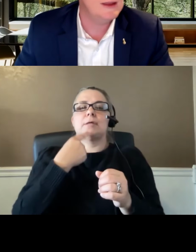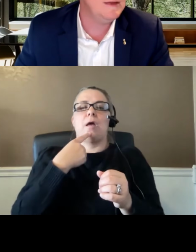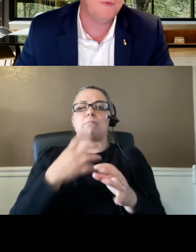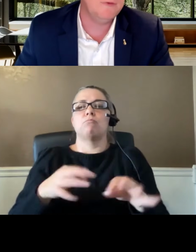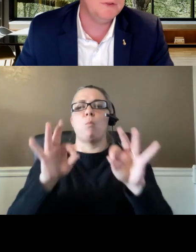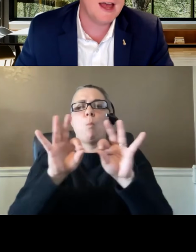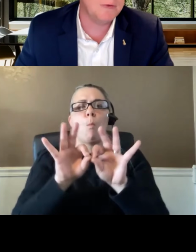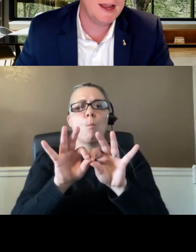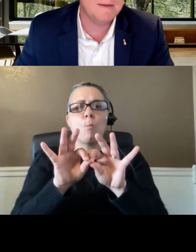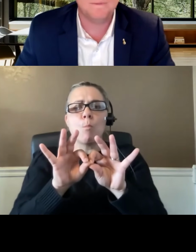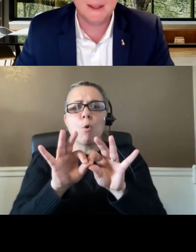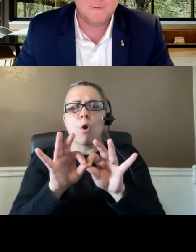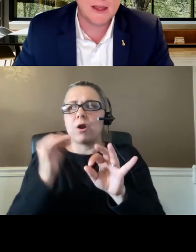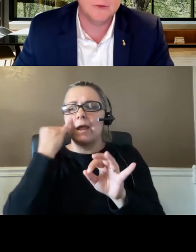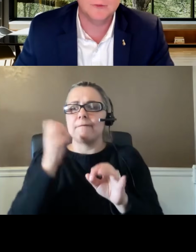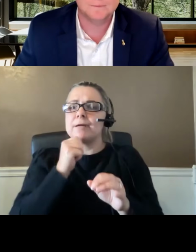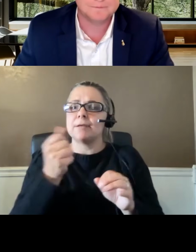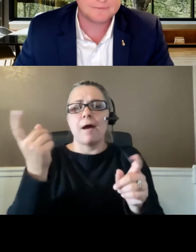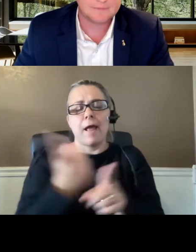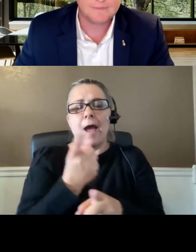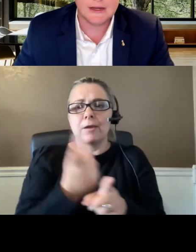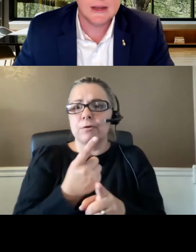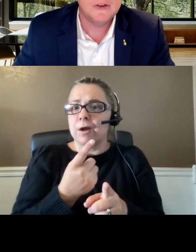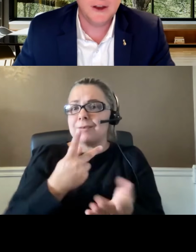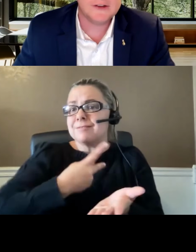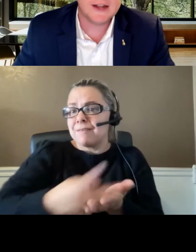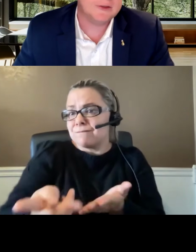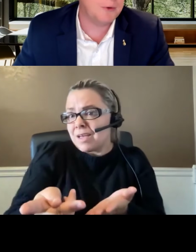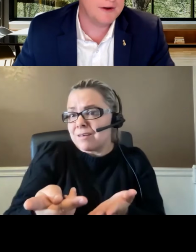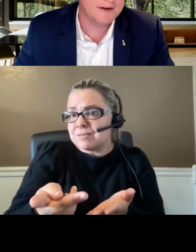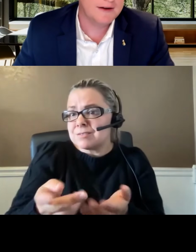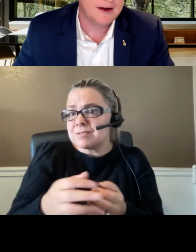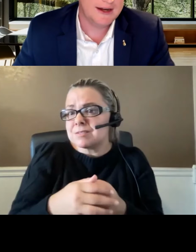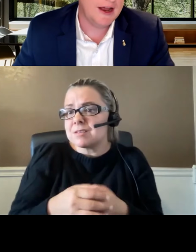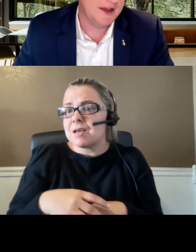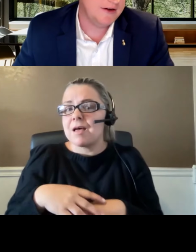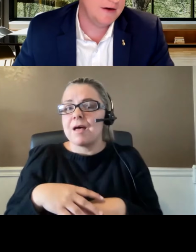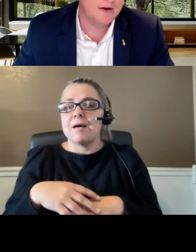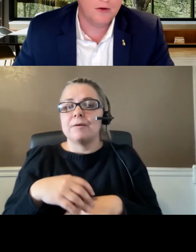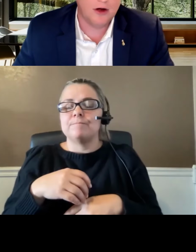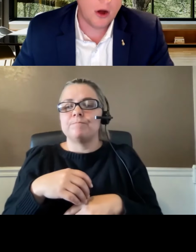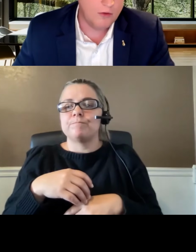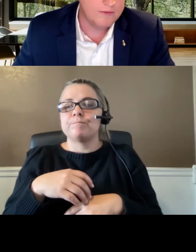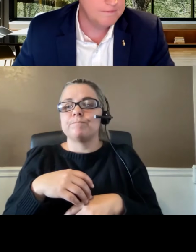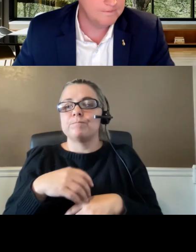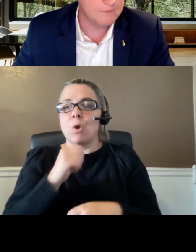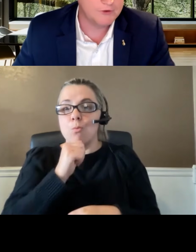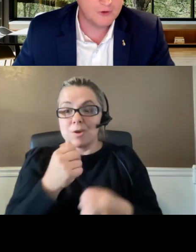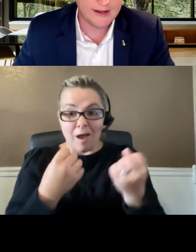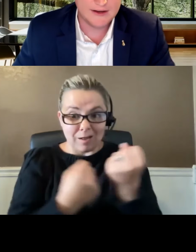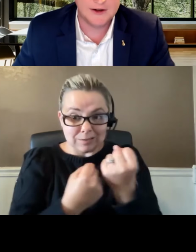if one of them is not right it fails. "Does not support." Right, another 'uh oh what's going on